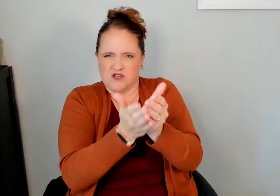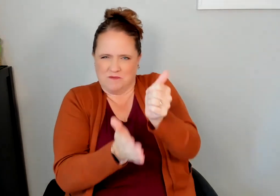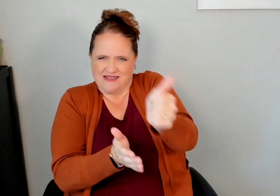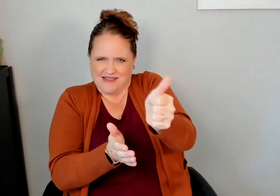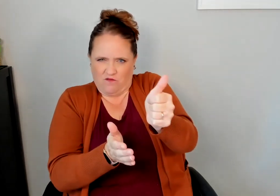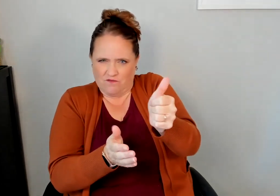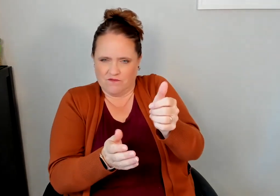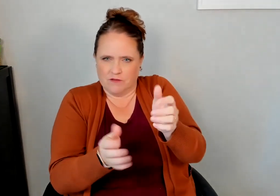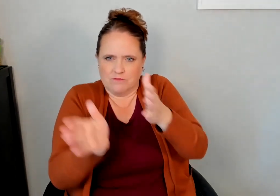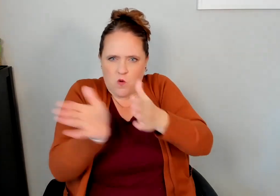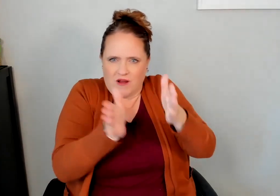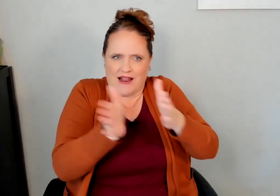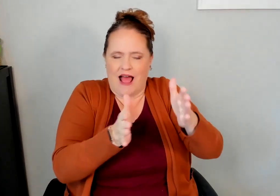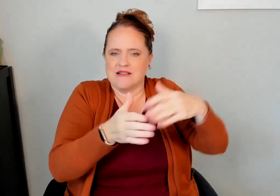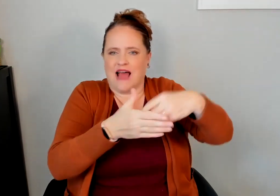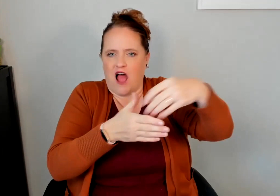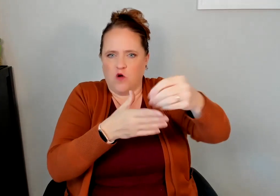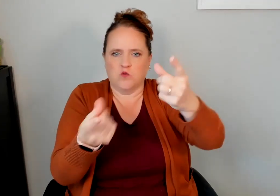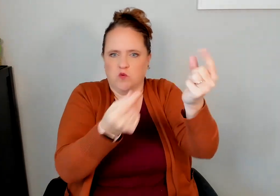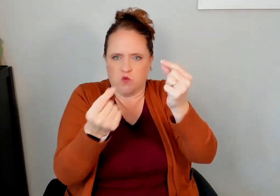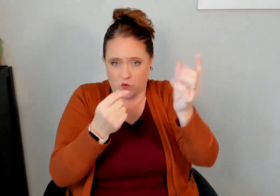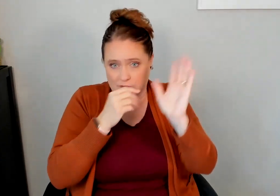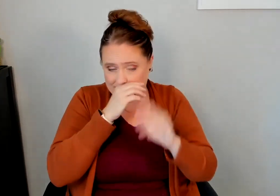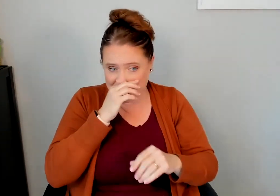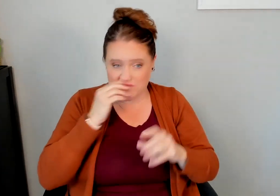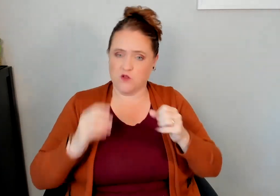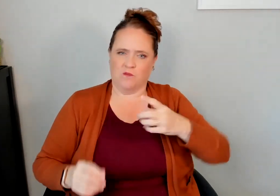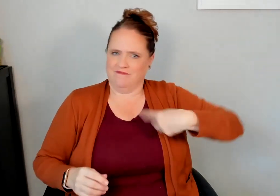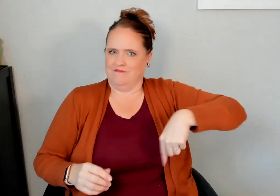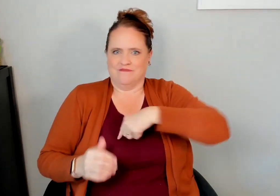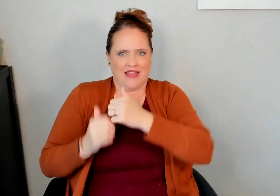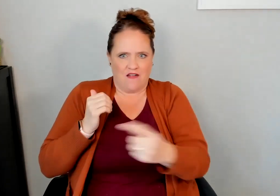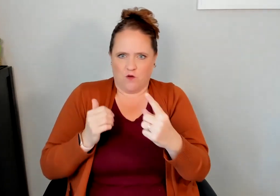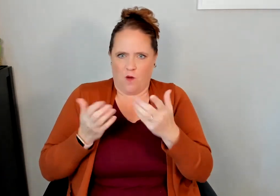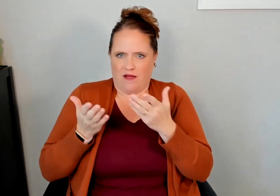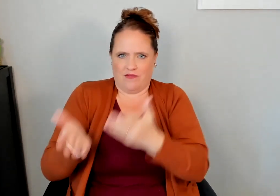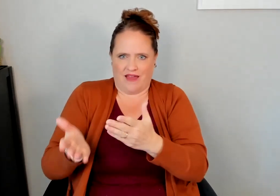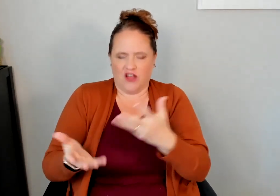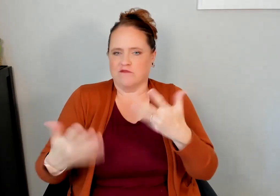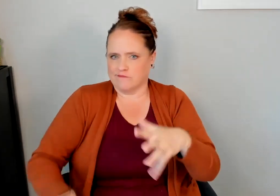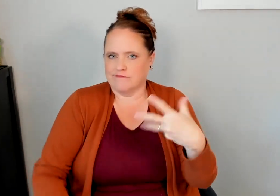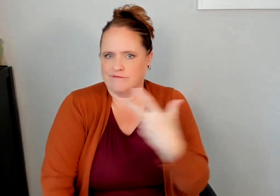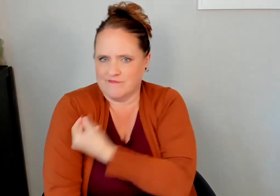or do some type of ship excursion if they wanted to get off but that meant everyone there